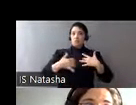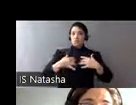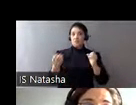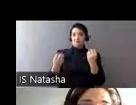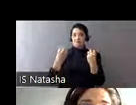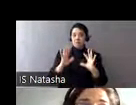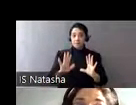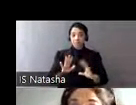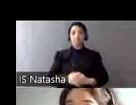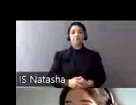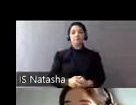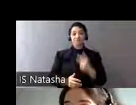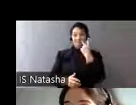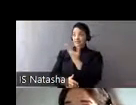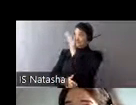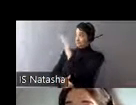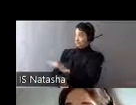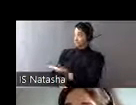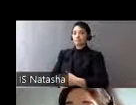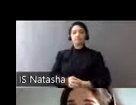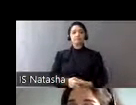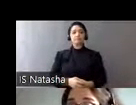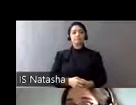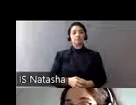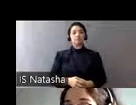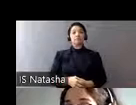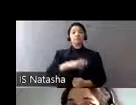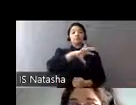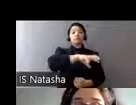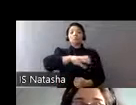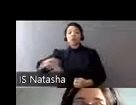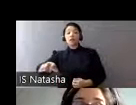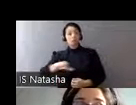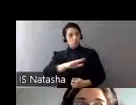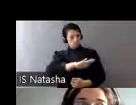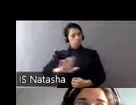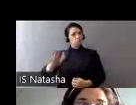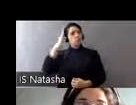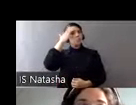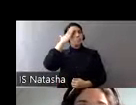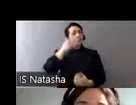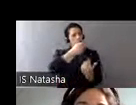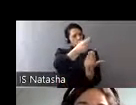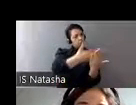In terms of the organizations that were aware or using the toolkit, they use it the toolkit